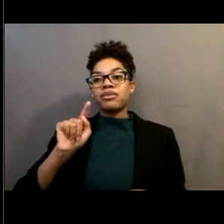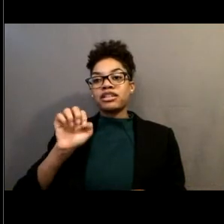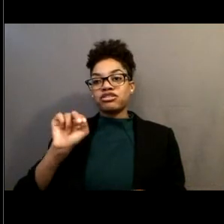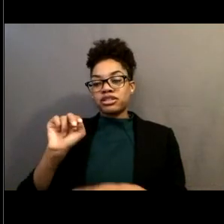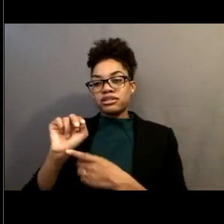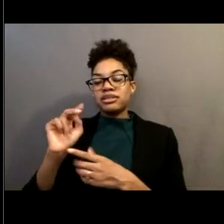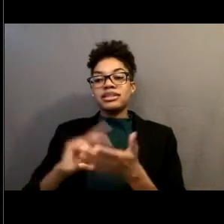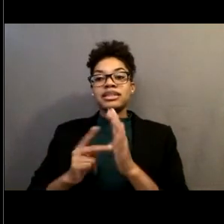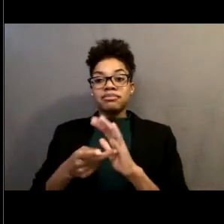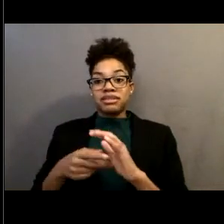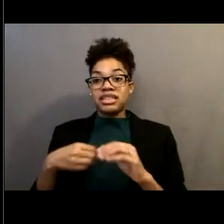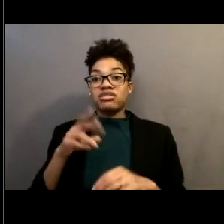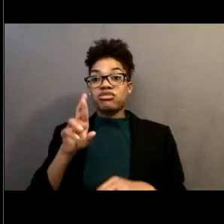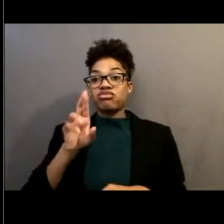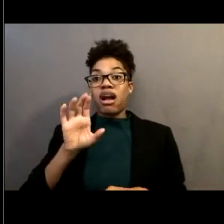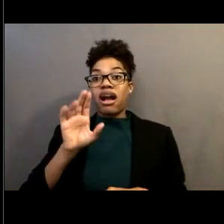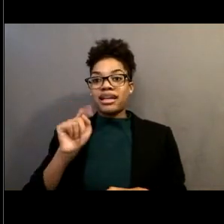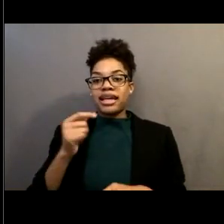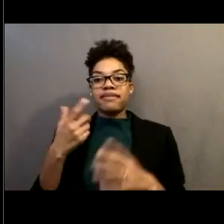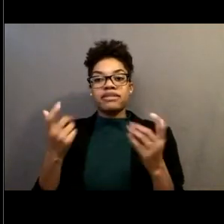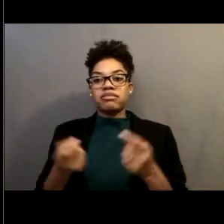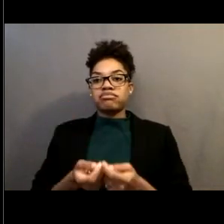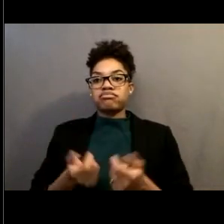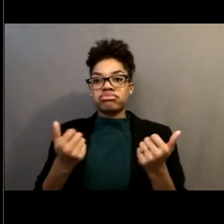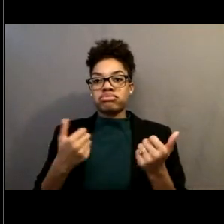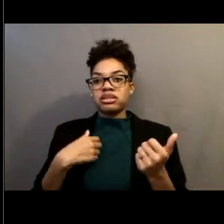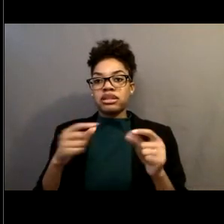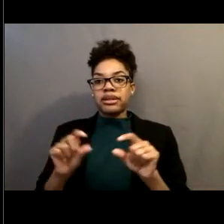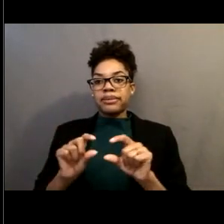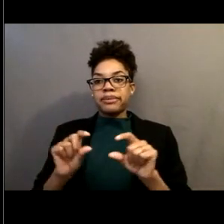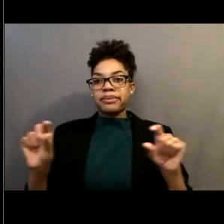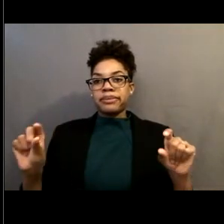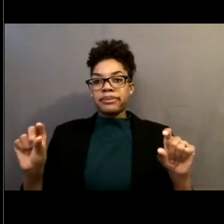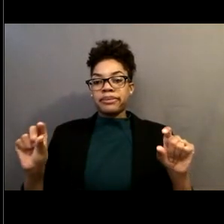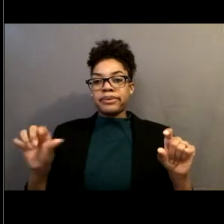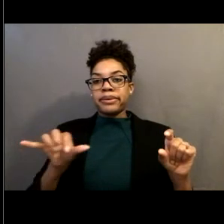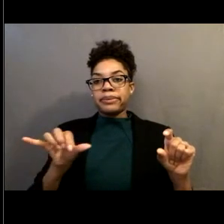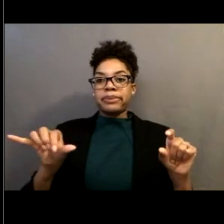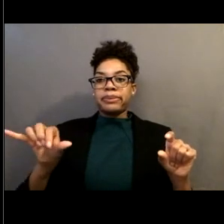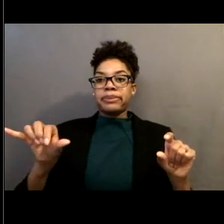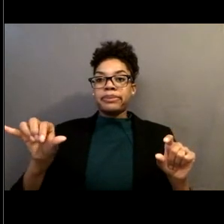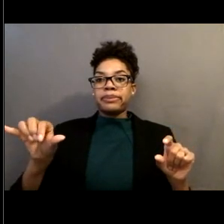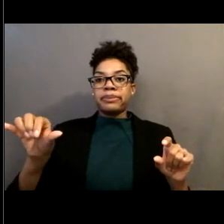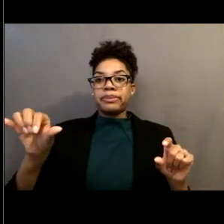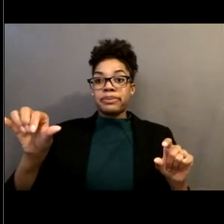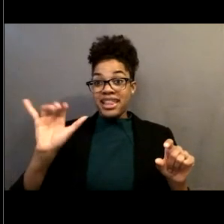they've done their job and their base. And that's where we all, we do a lot of high fives and stuff like that.